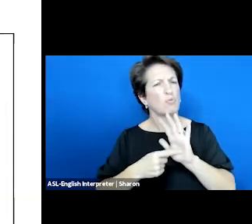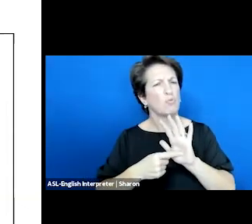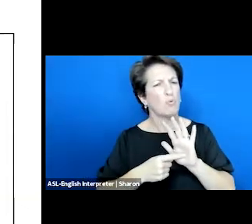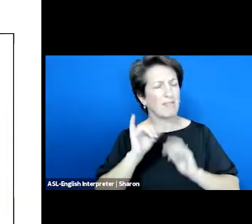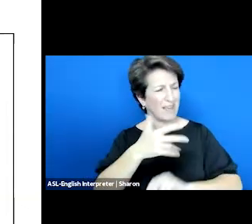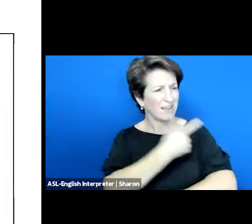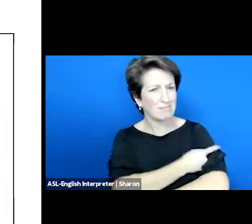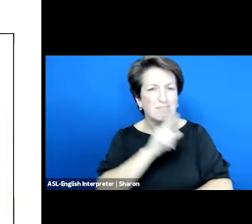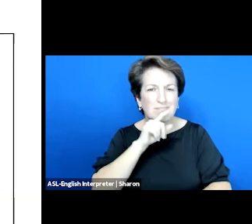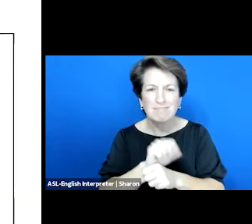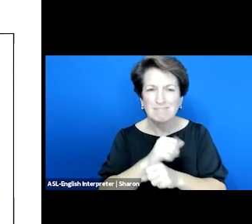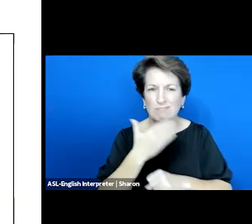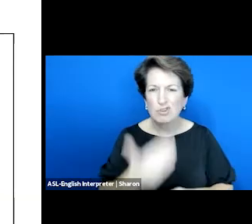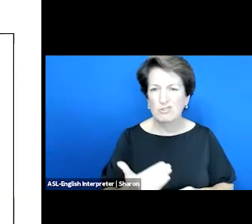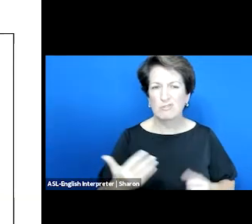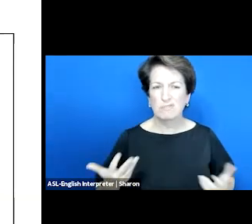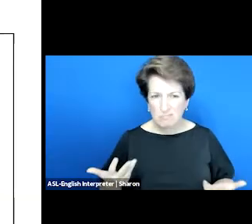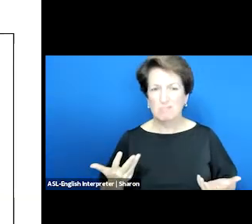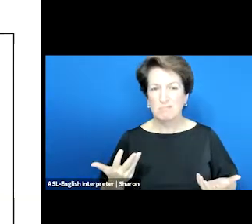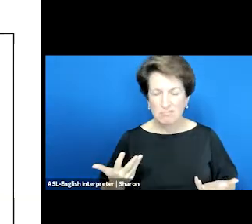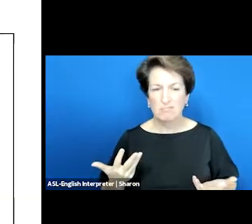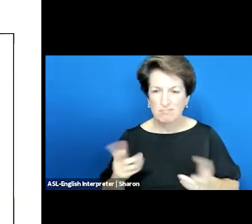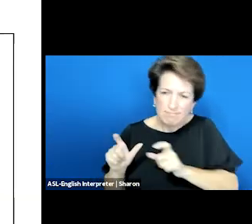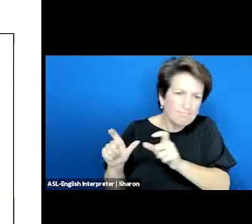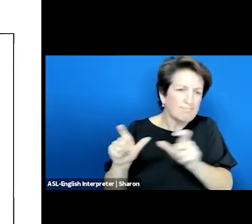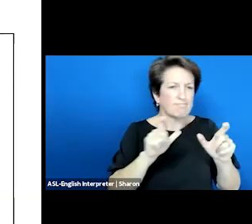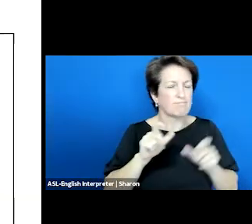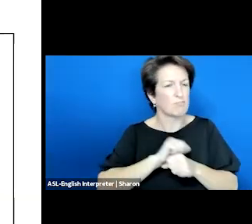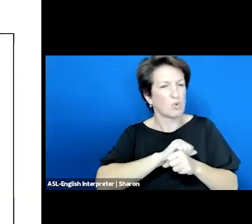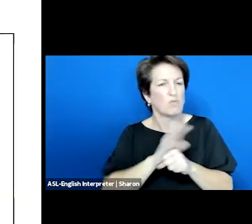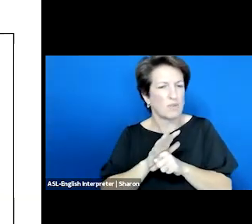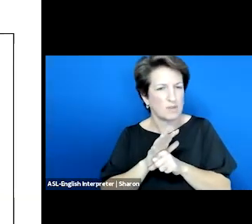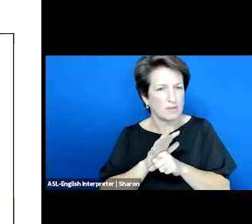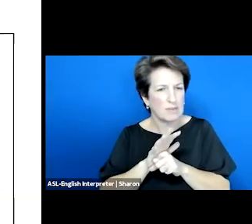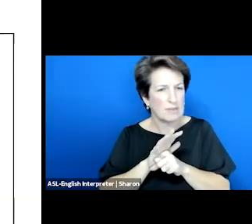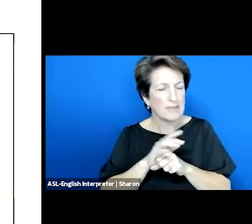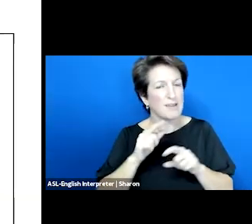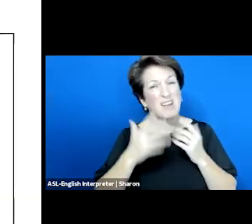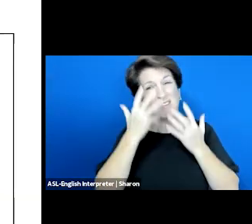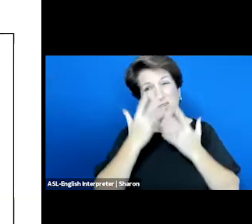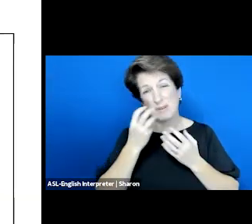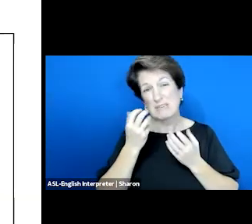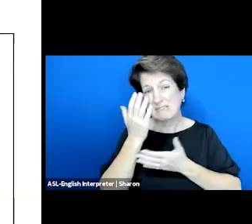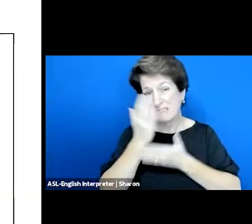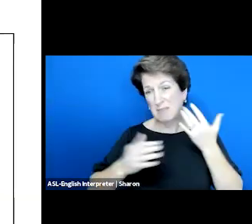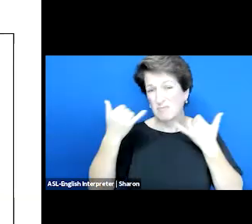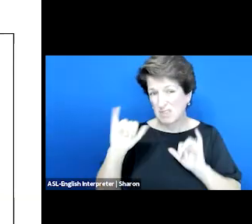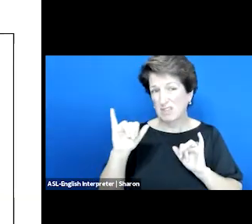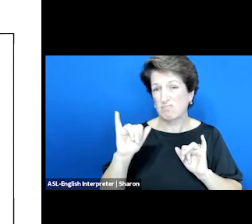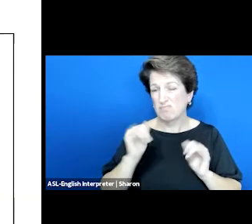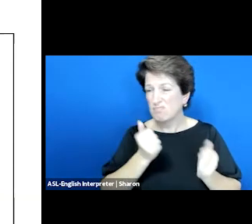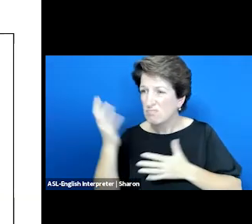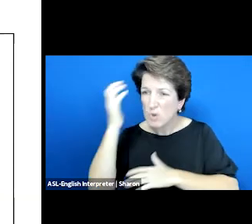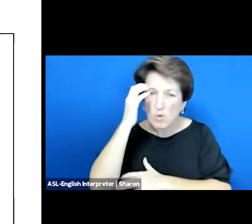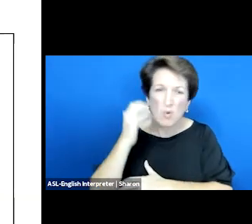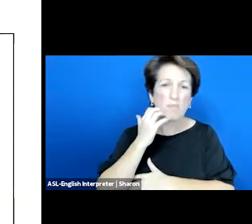case numbers here in